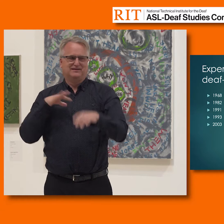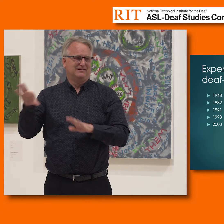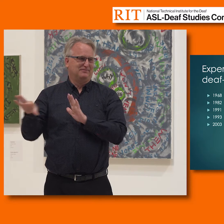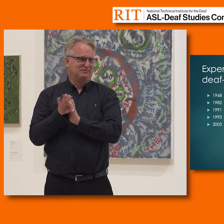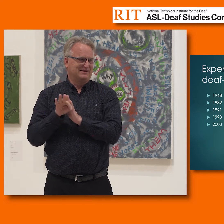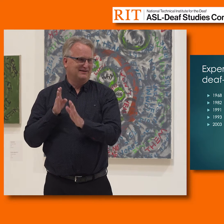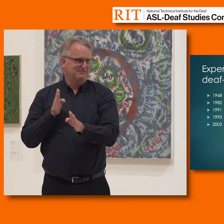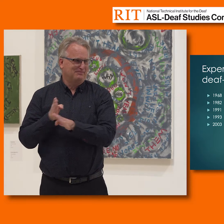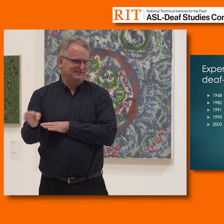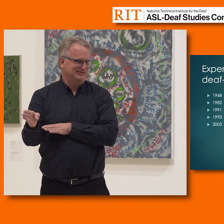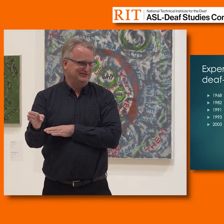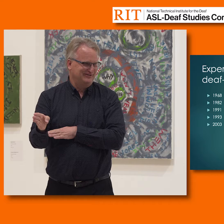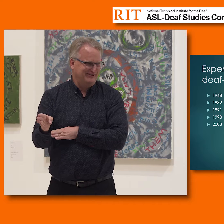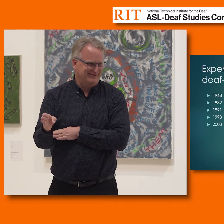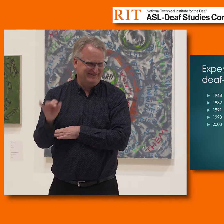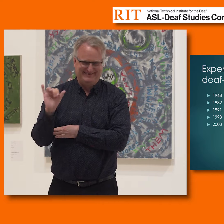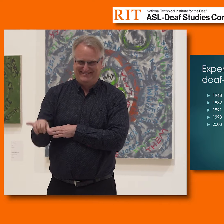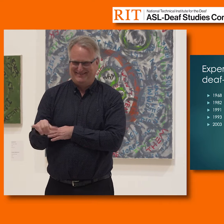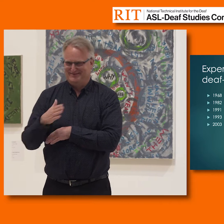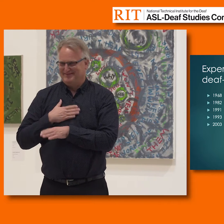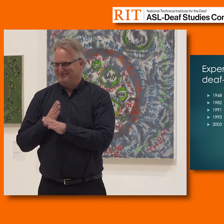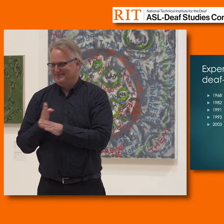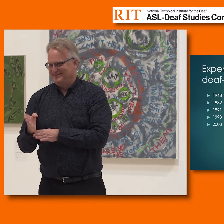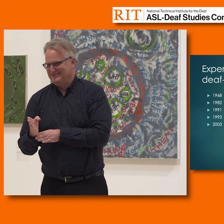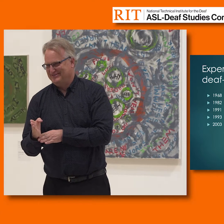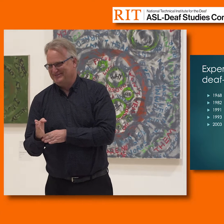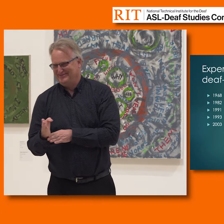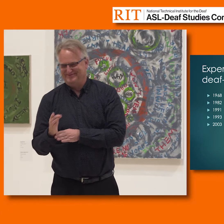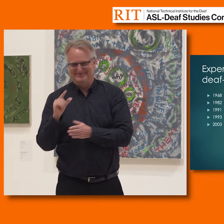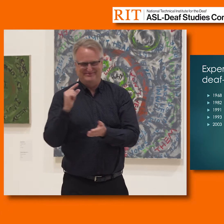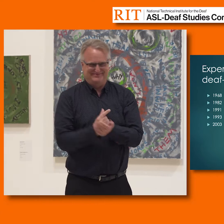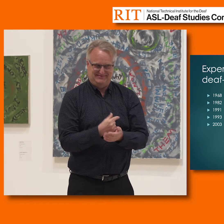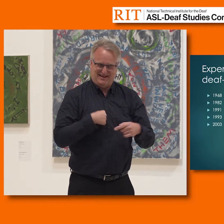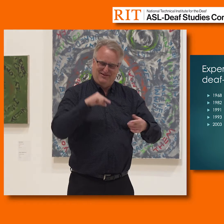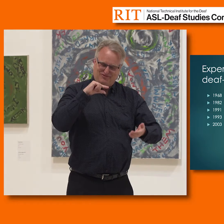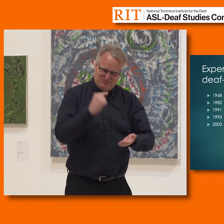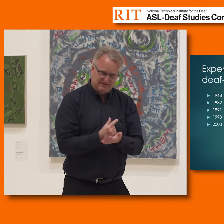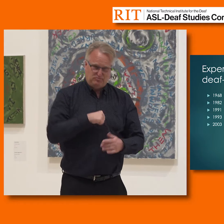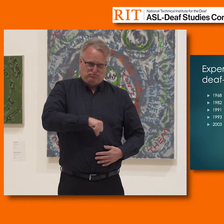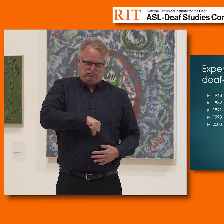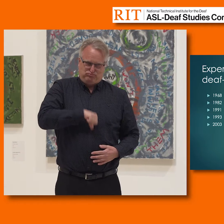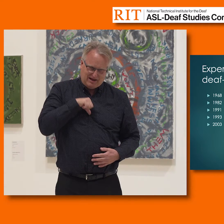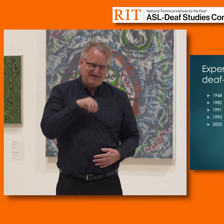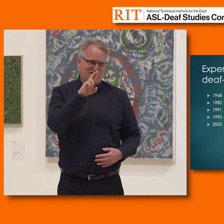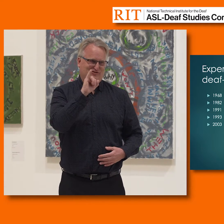"Well, yeah. The career--OK, the career, the human development that fits me."